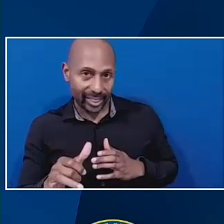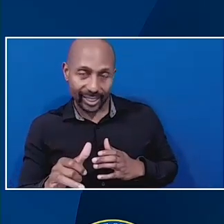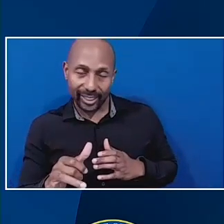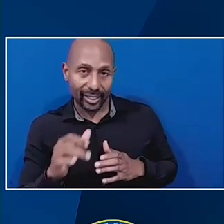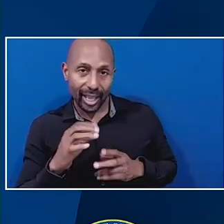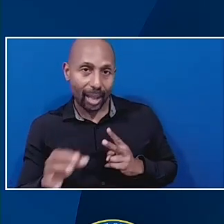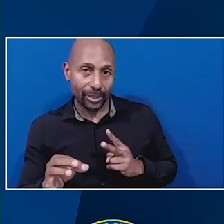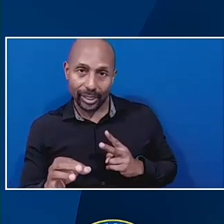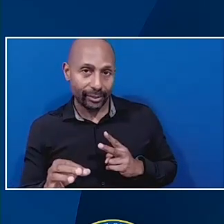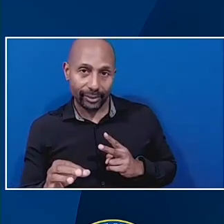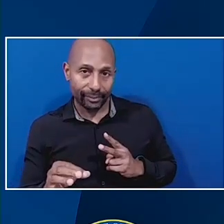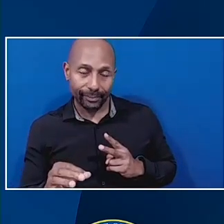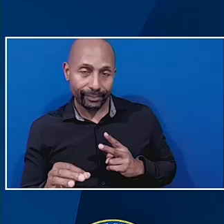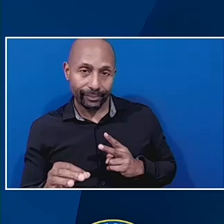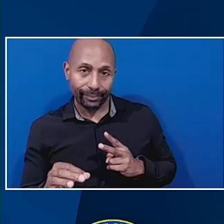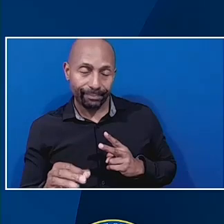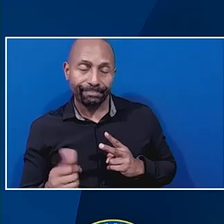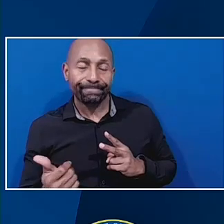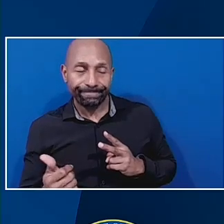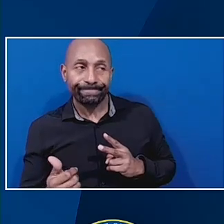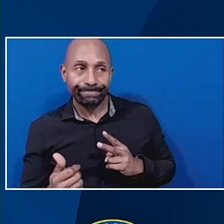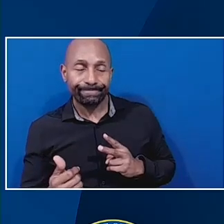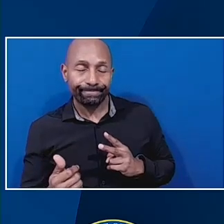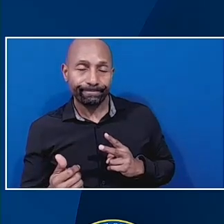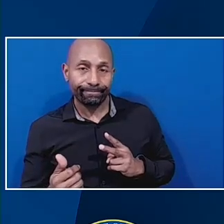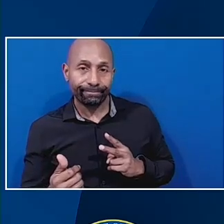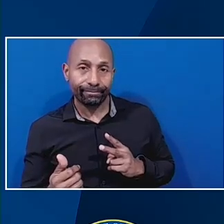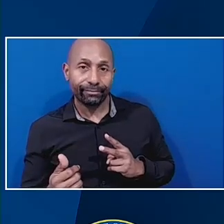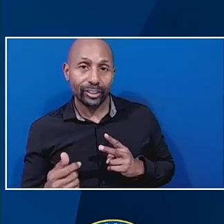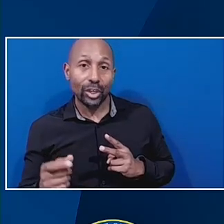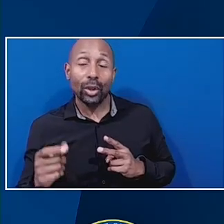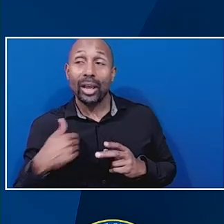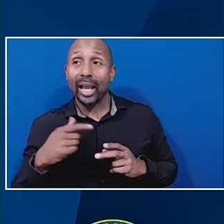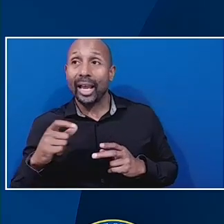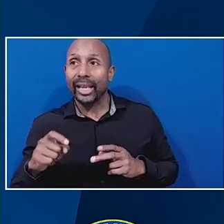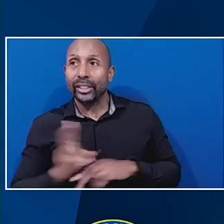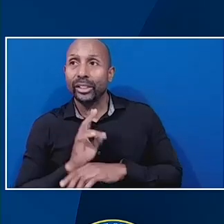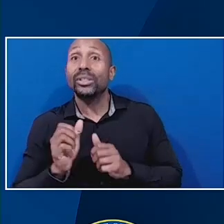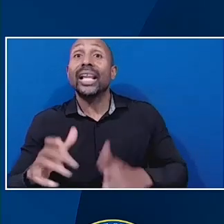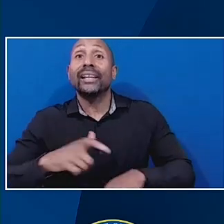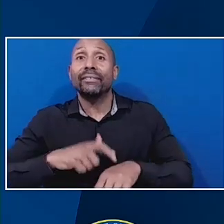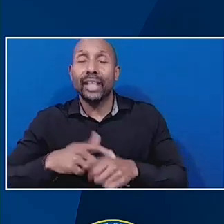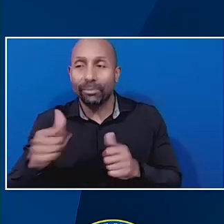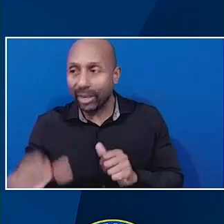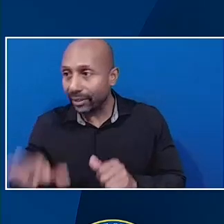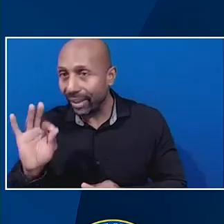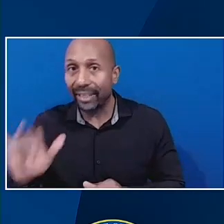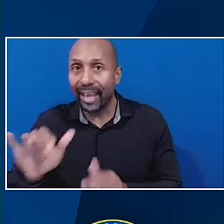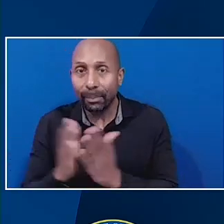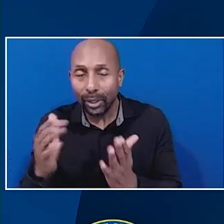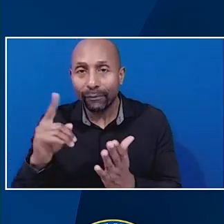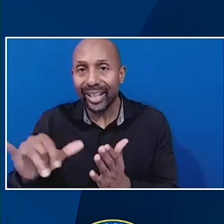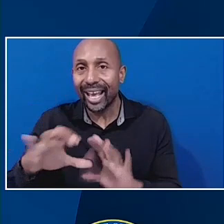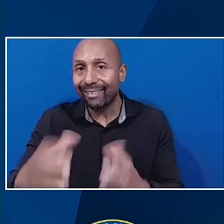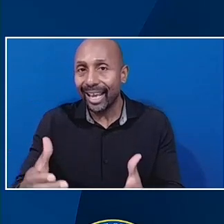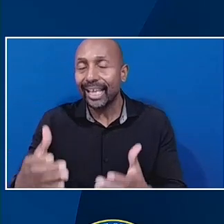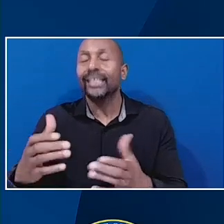book through Icon Direct. I had to spend a ton of time tracking down the book I needed for the class. It was sold out at the on-campus